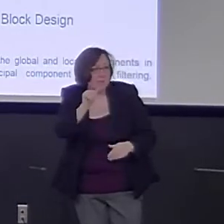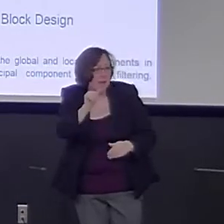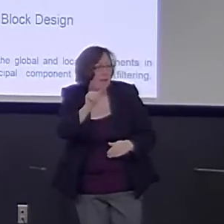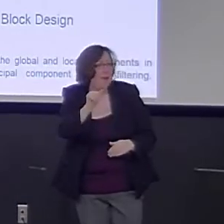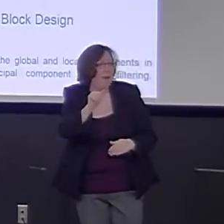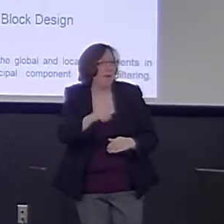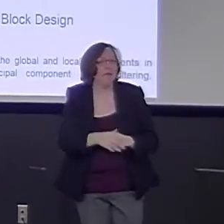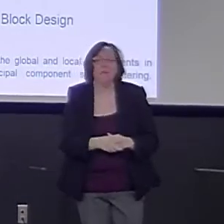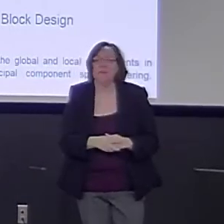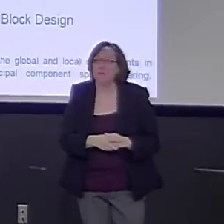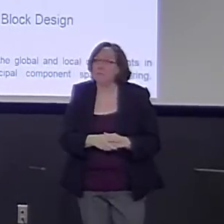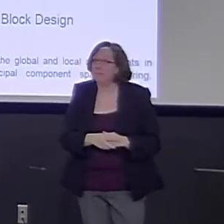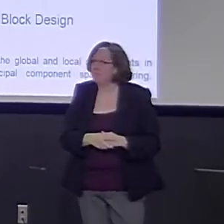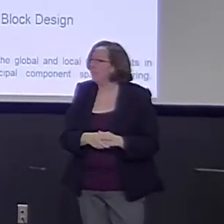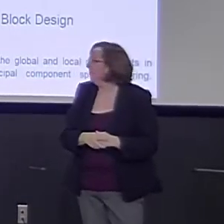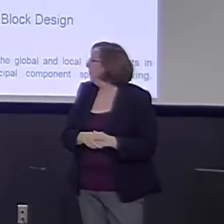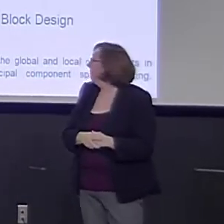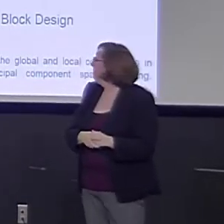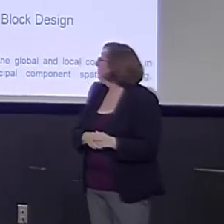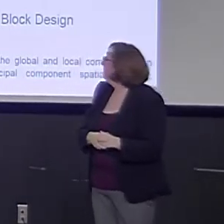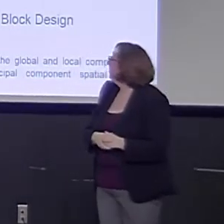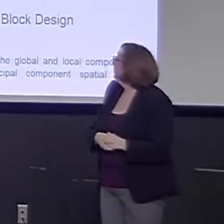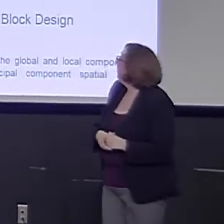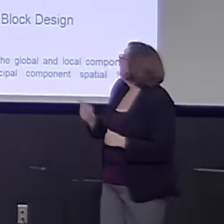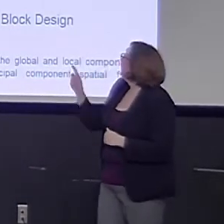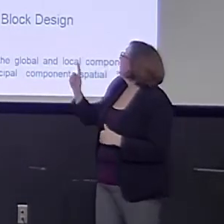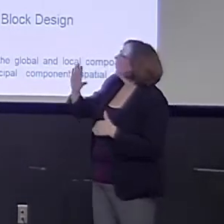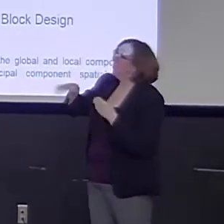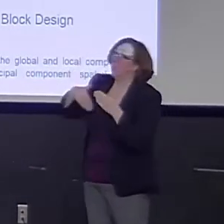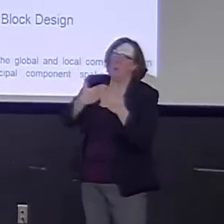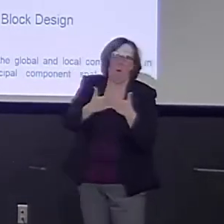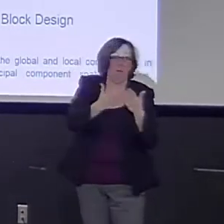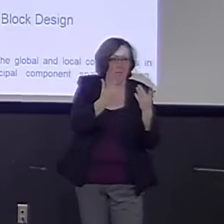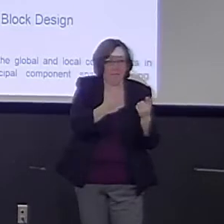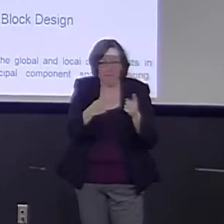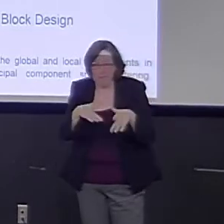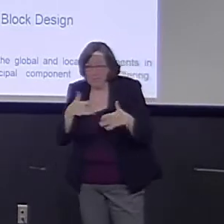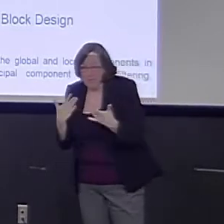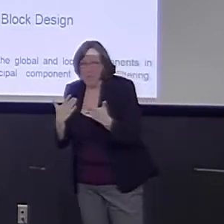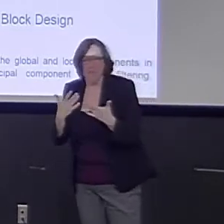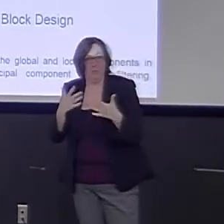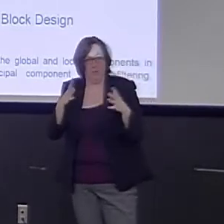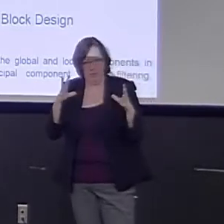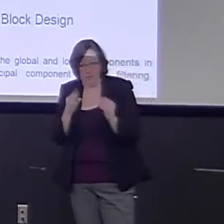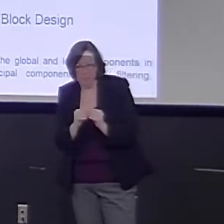lump all of the events together. It's a single subject event figured averages.